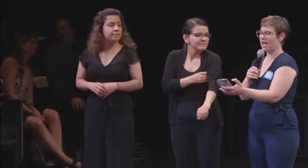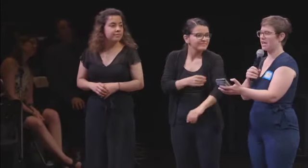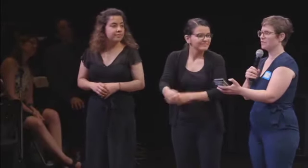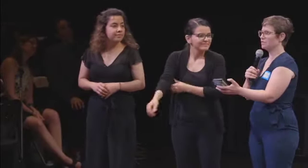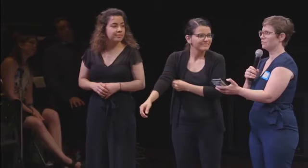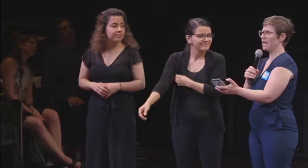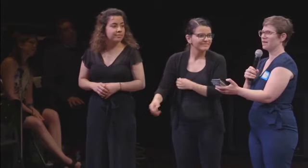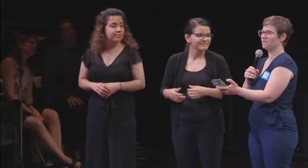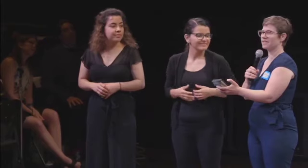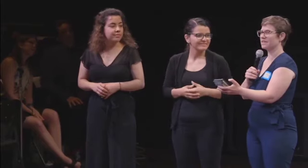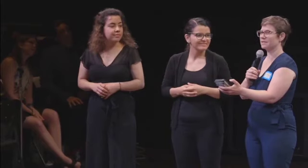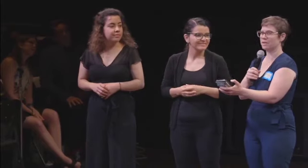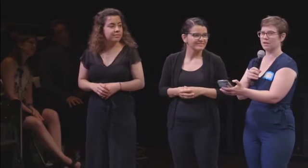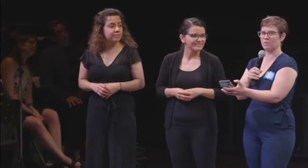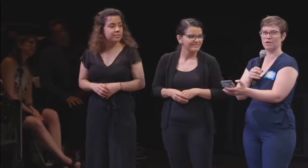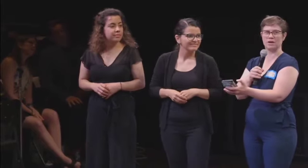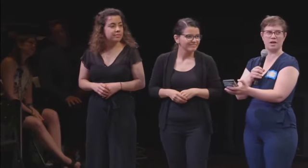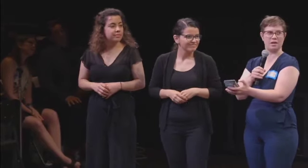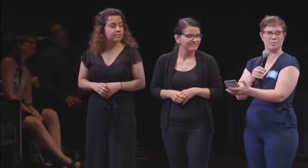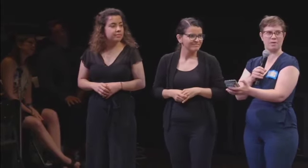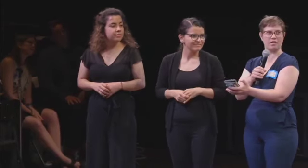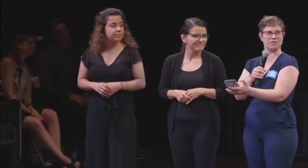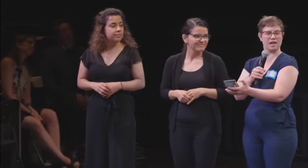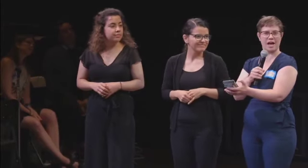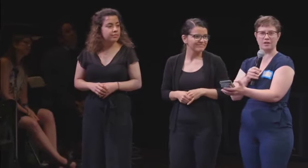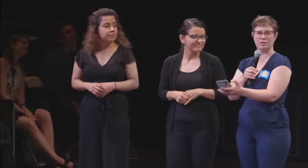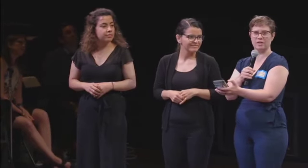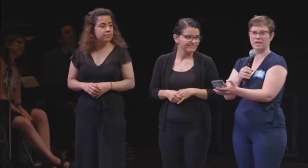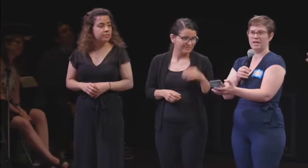I do a lot of accessibility work around Chicago.